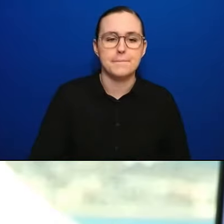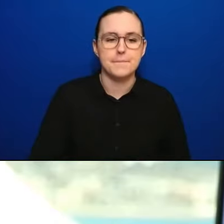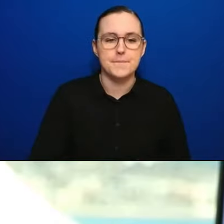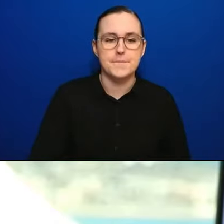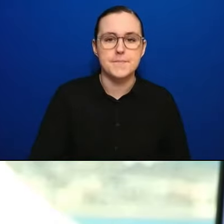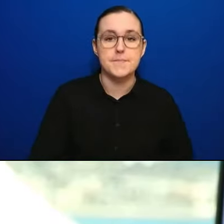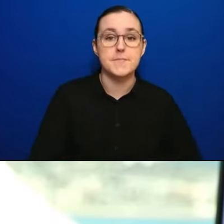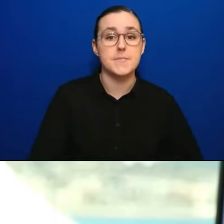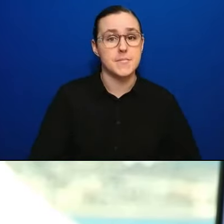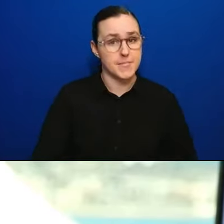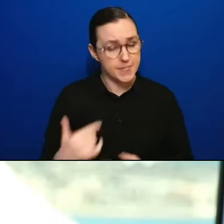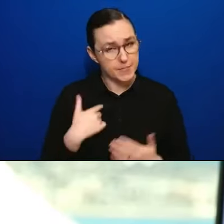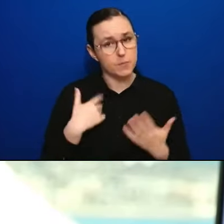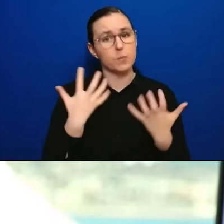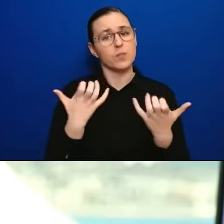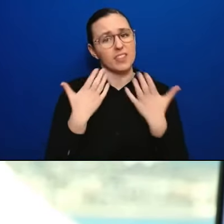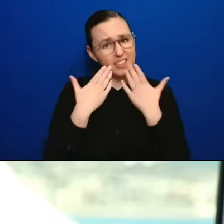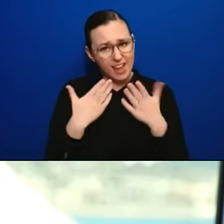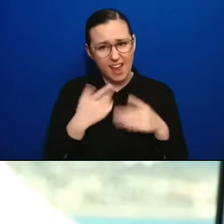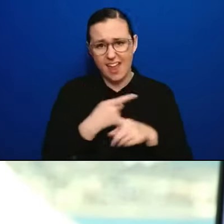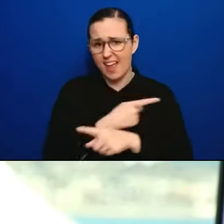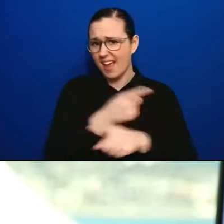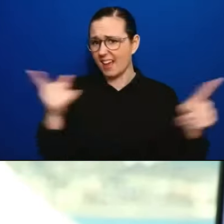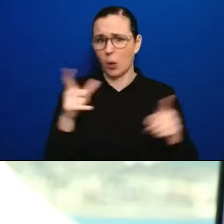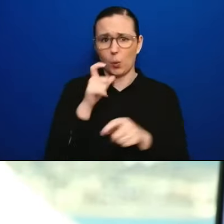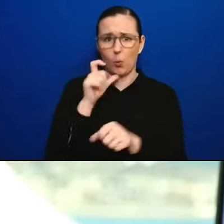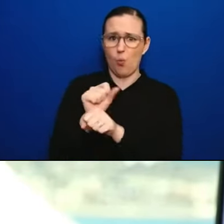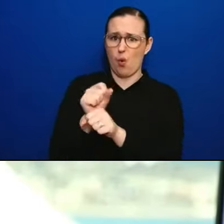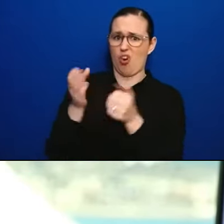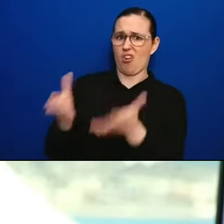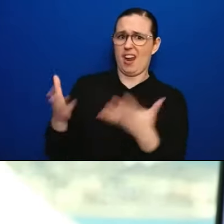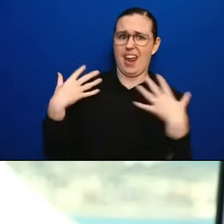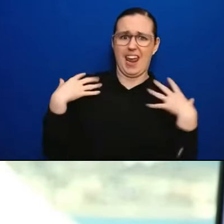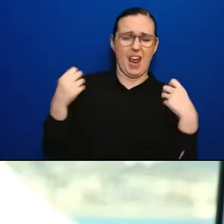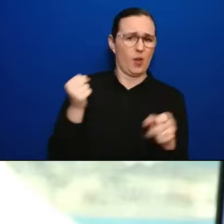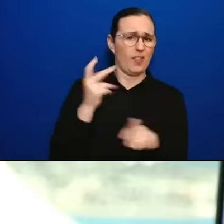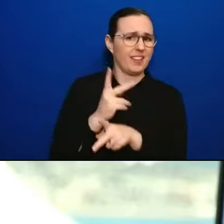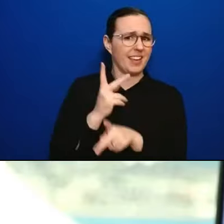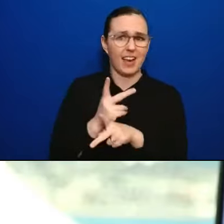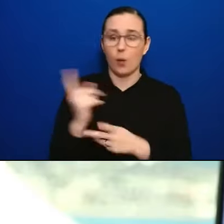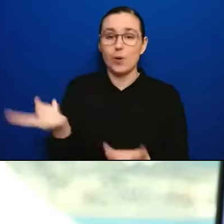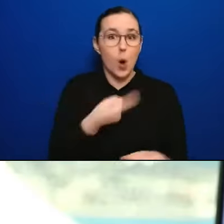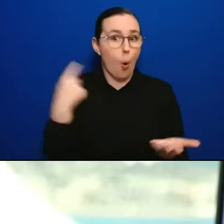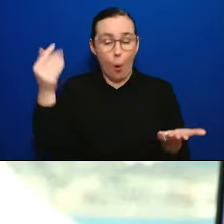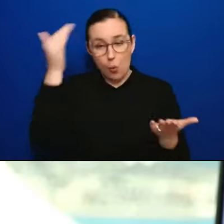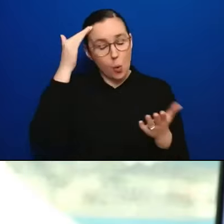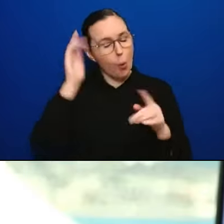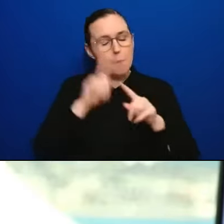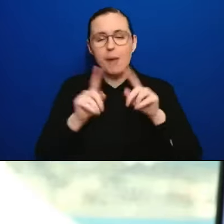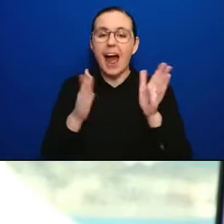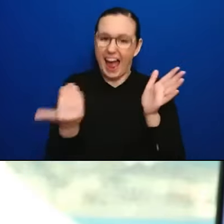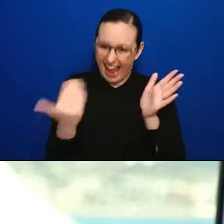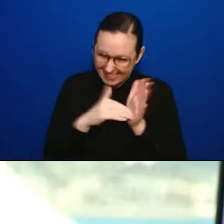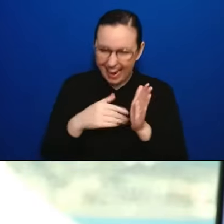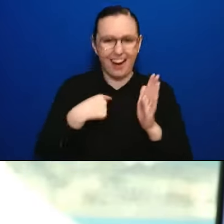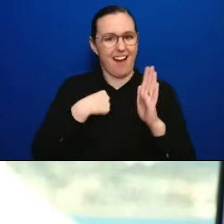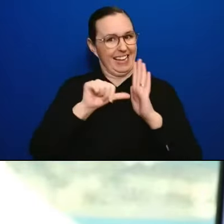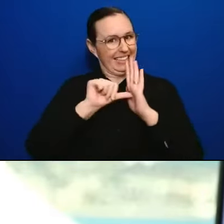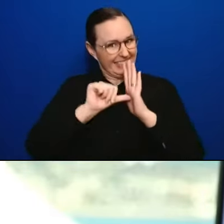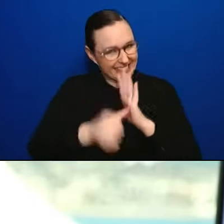worse over the last couple of weeks. It's staying remarkably in fact similar in terms of the statistics. I want to thank everybody